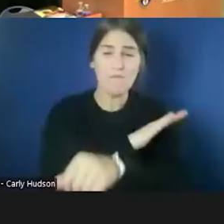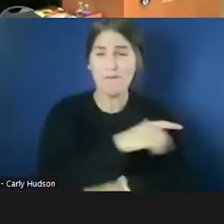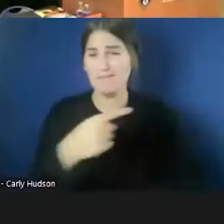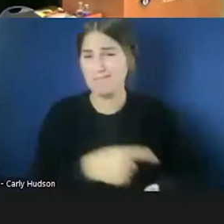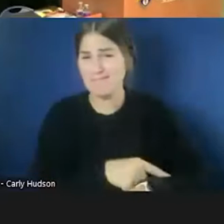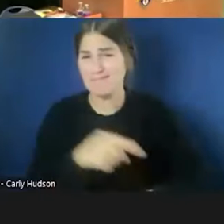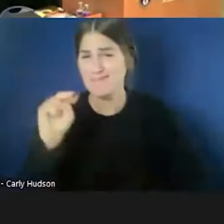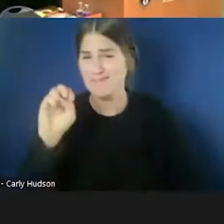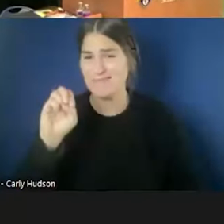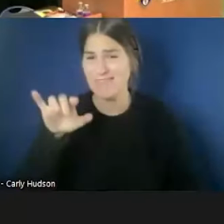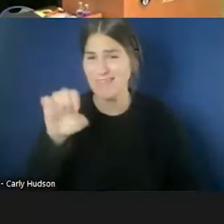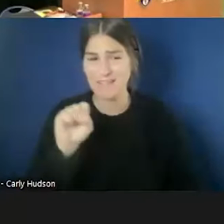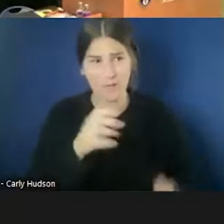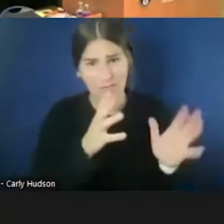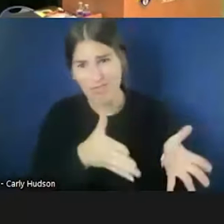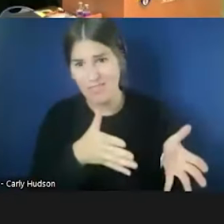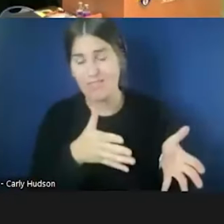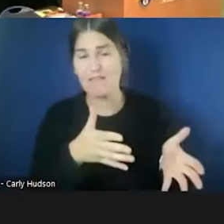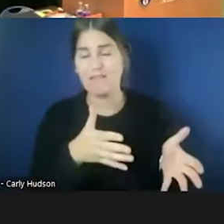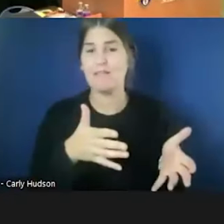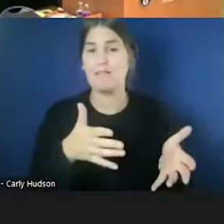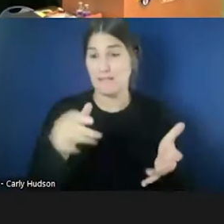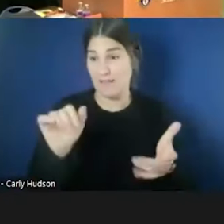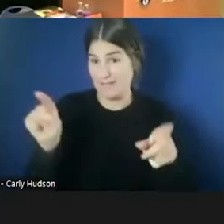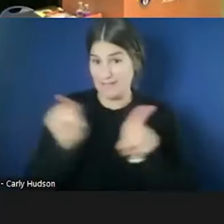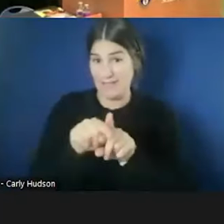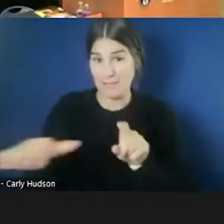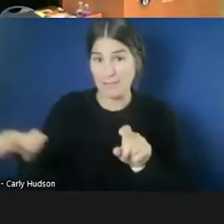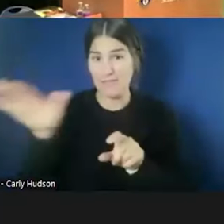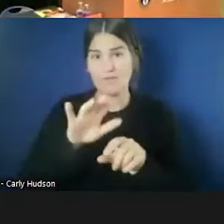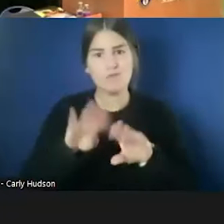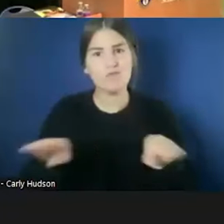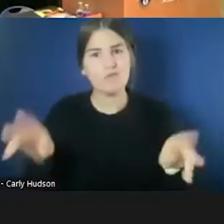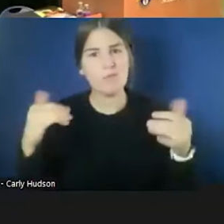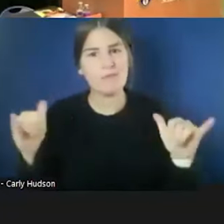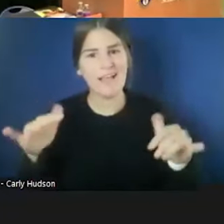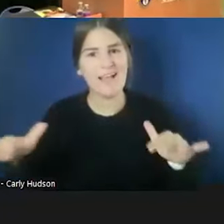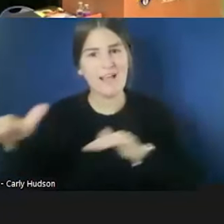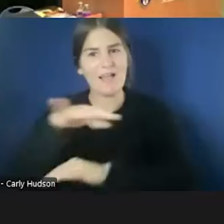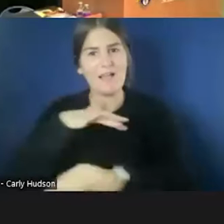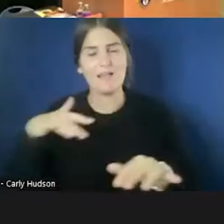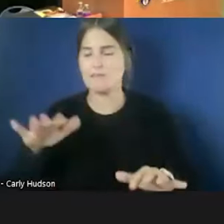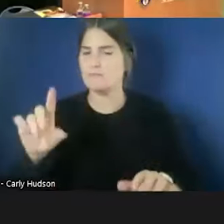the same exact playgrounds in the same exact lots that our children play in that's unacceptable and